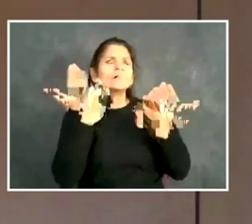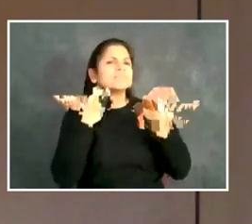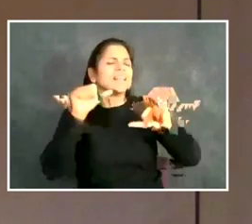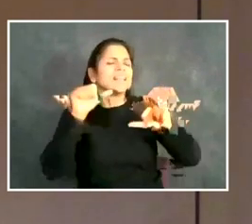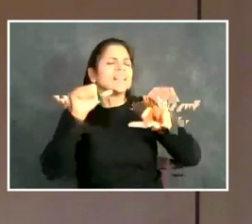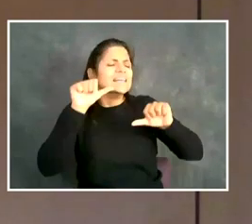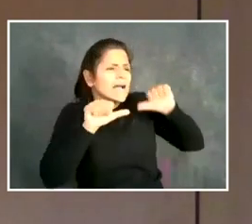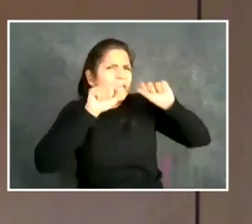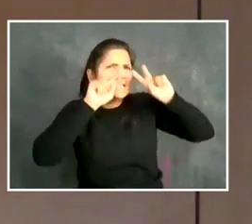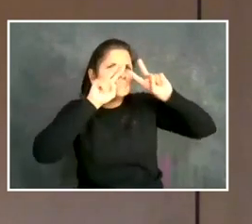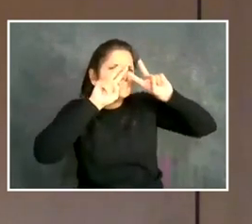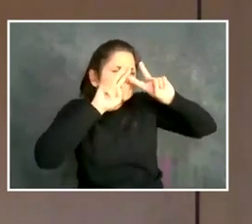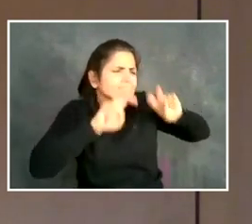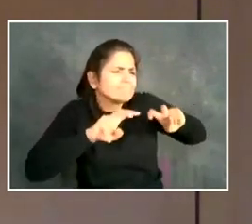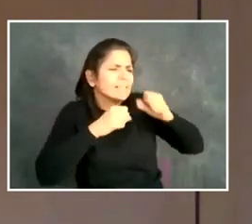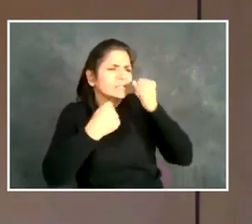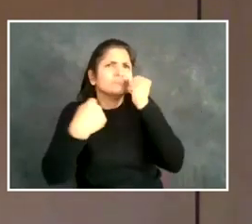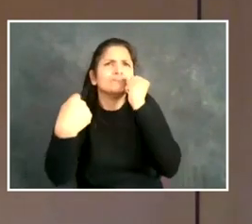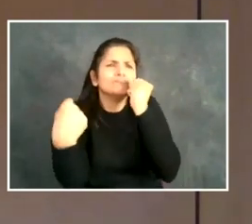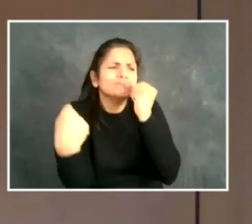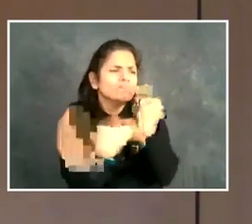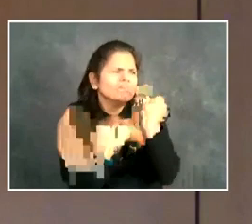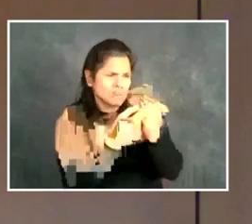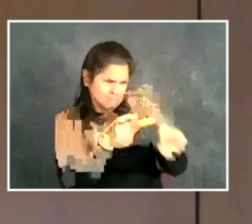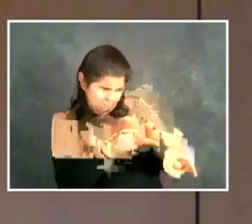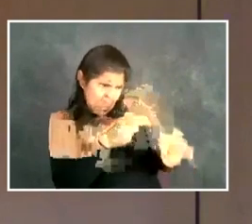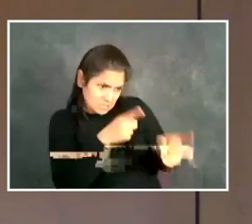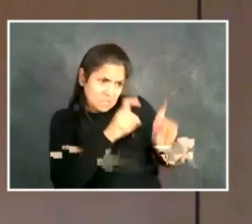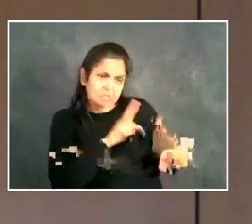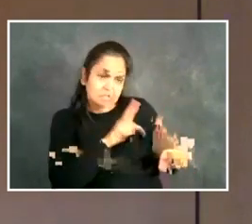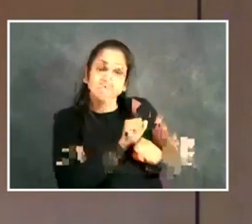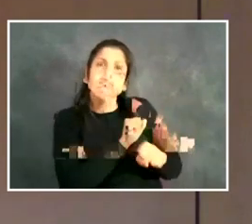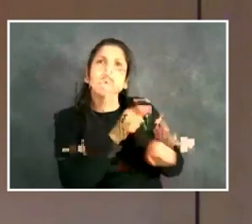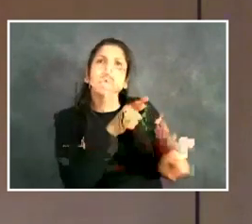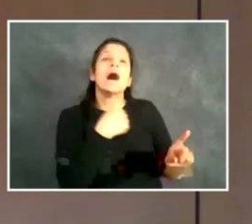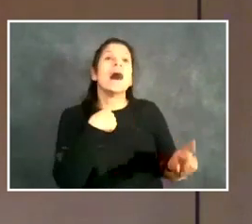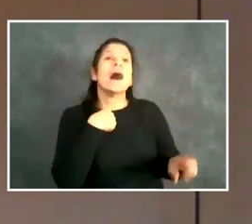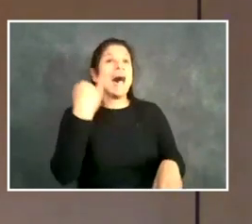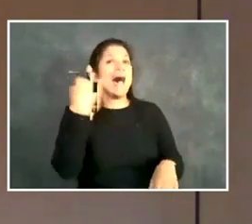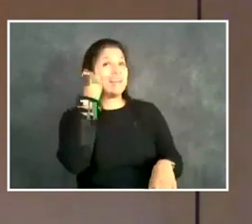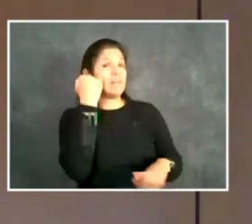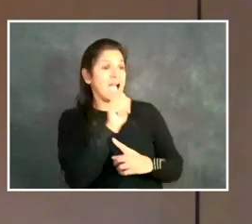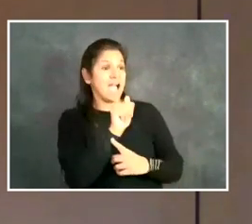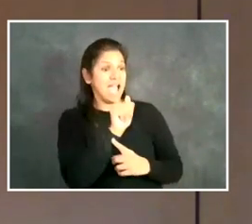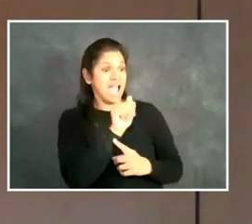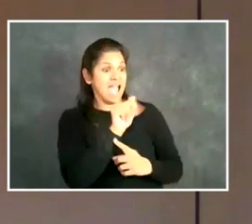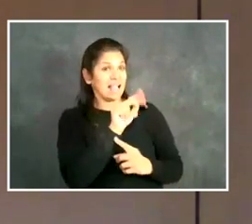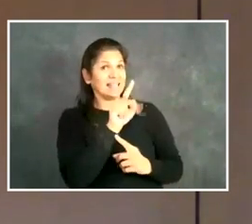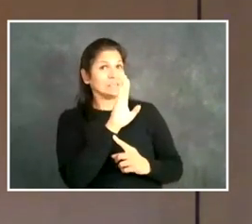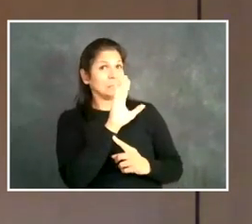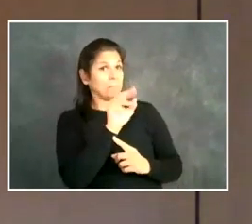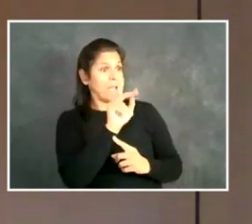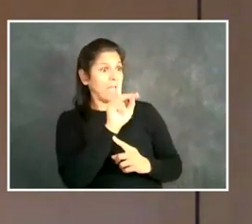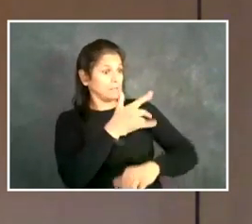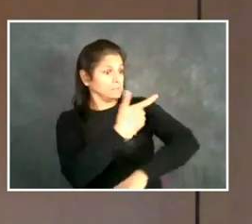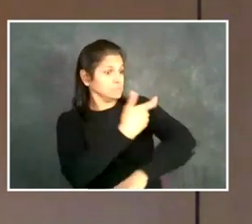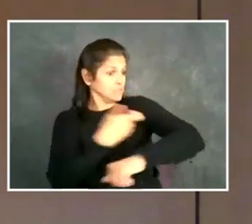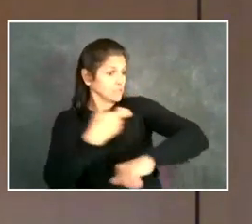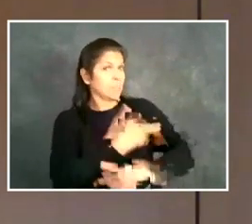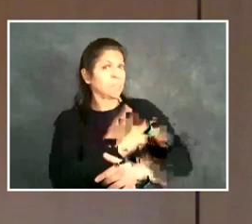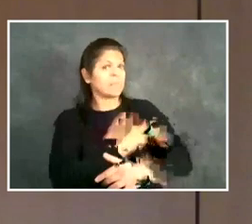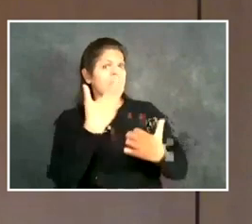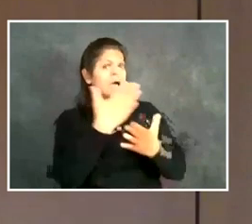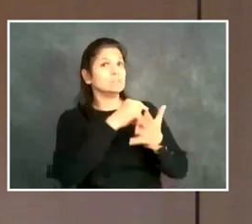DURABLE PROTECTION OR IMMUNITY